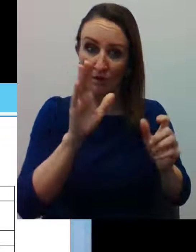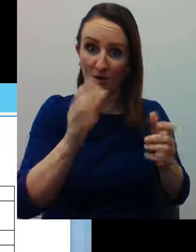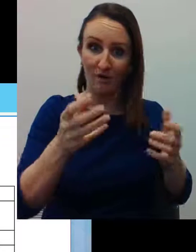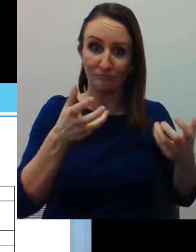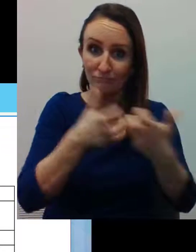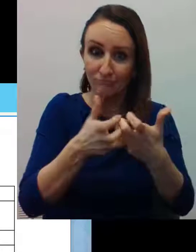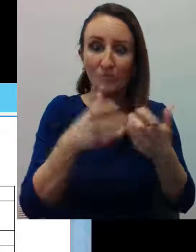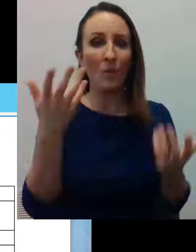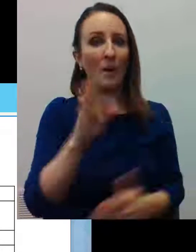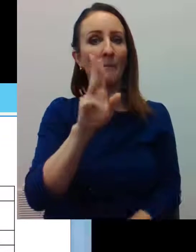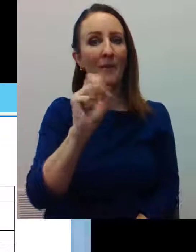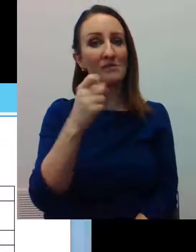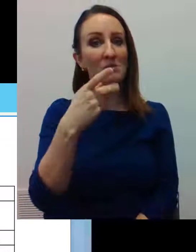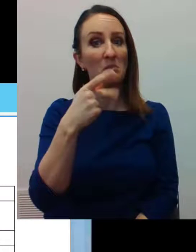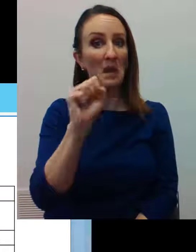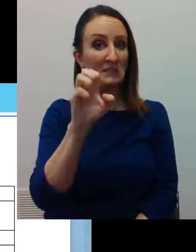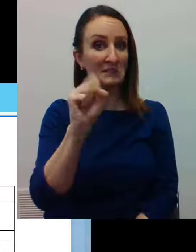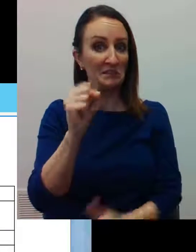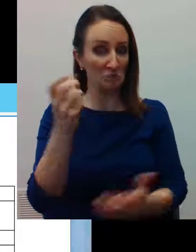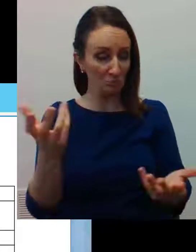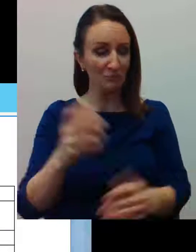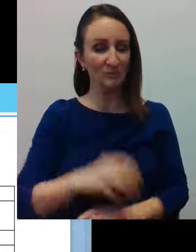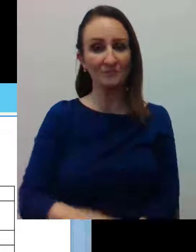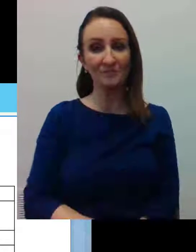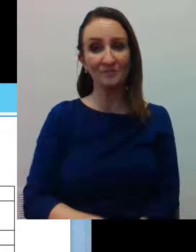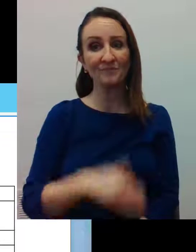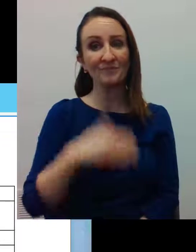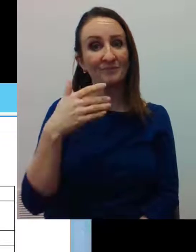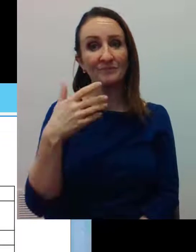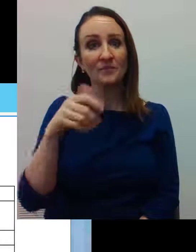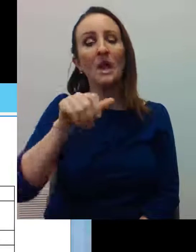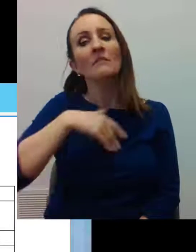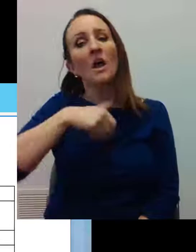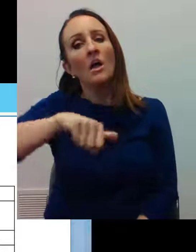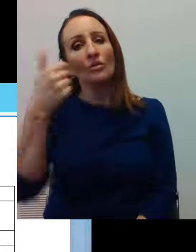Two other categories that ABLE accounts can pay for are assistive technology and healthcare expenses.